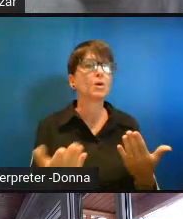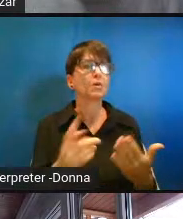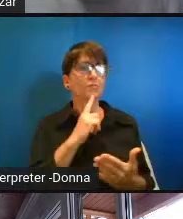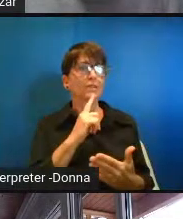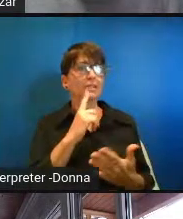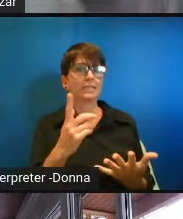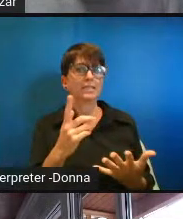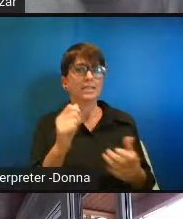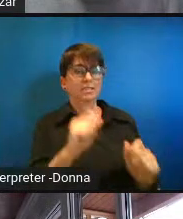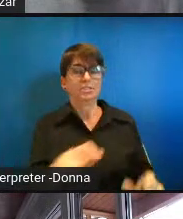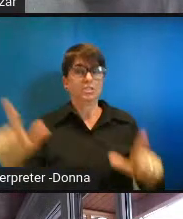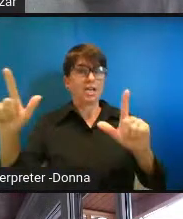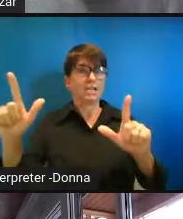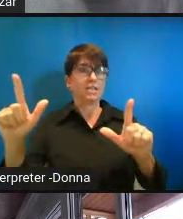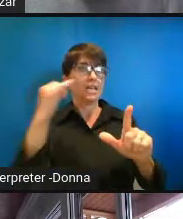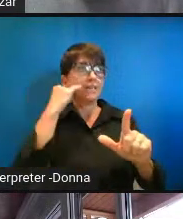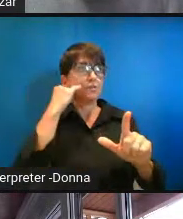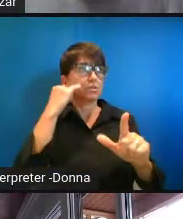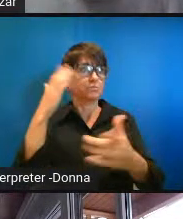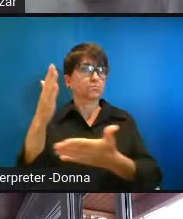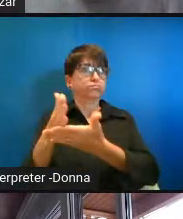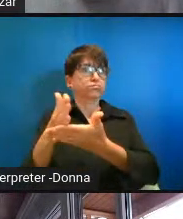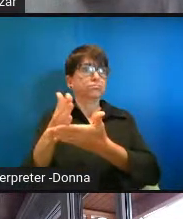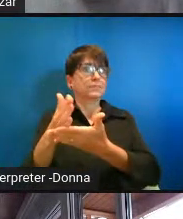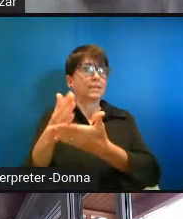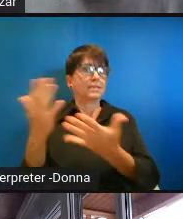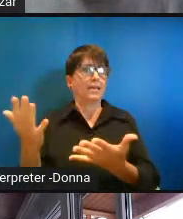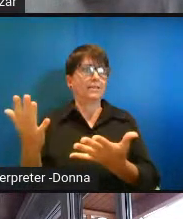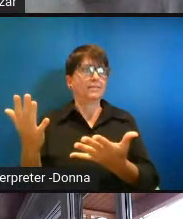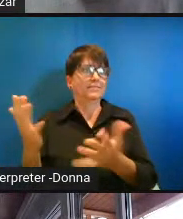Picca Neri: Okay. That is the best solution? To make it accessible?